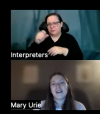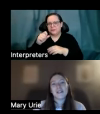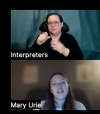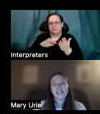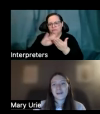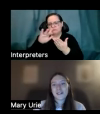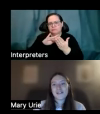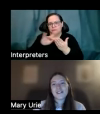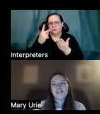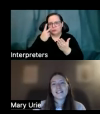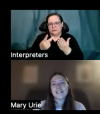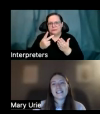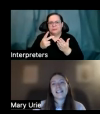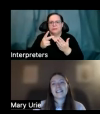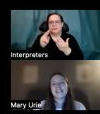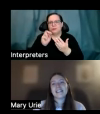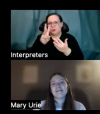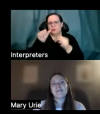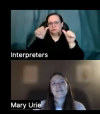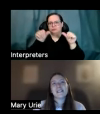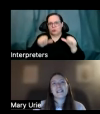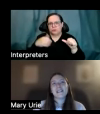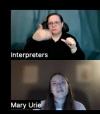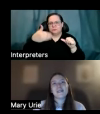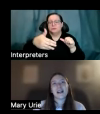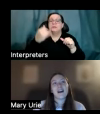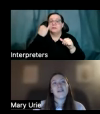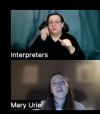where you get your news, you can see if you see issues that other